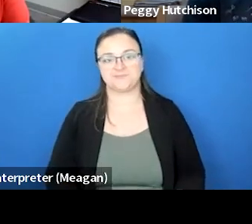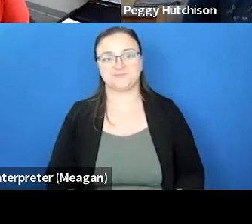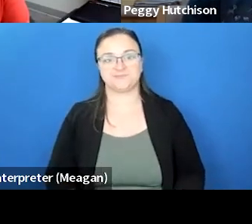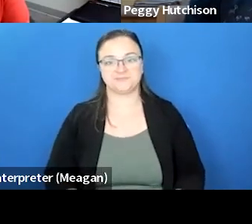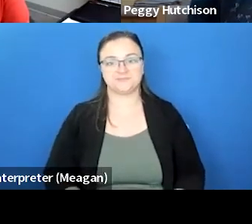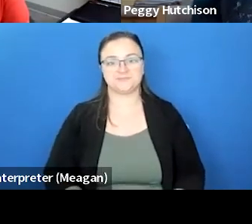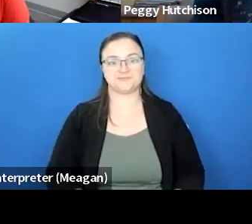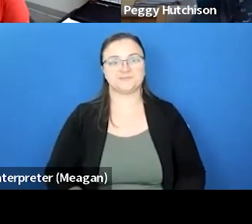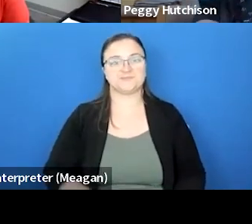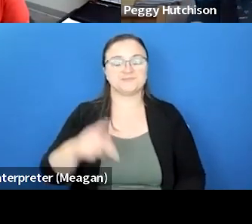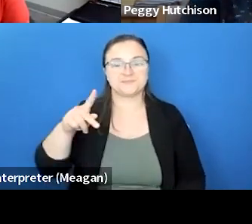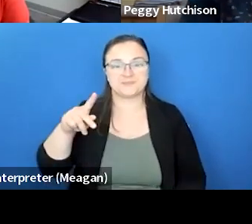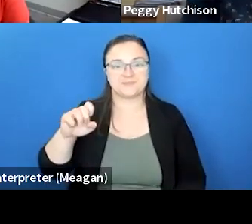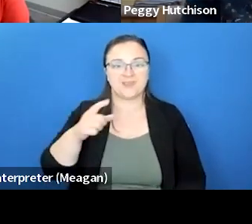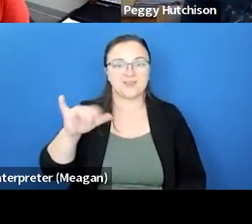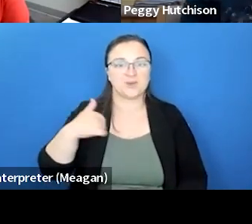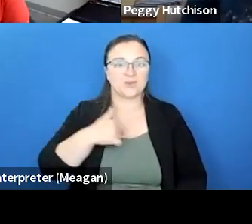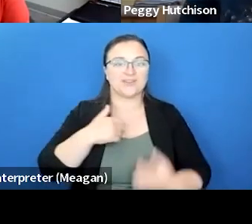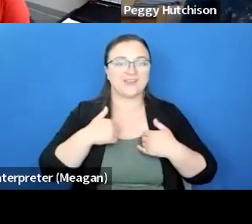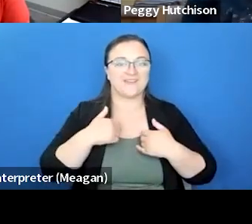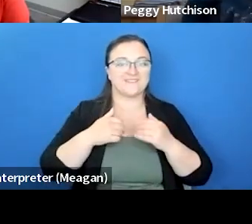Yeah, we have a senior leadership shared calendar